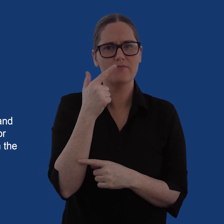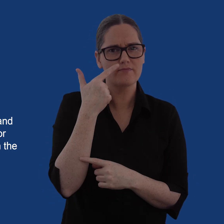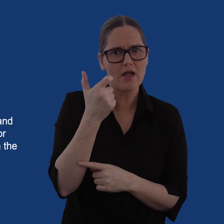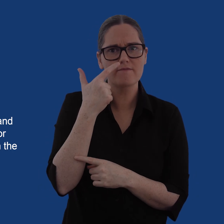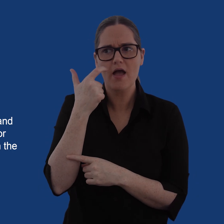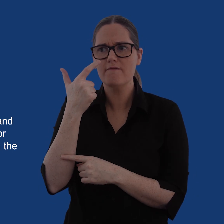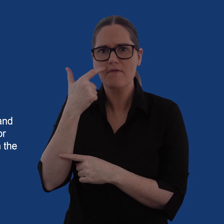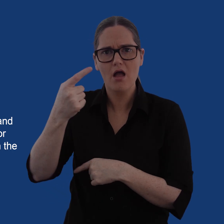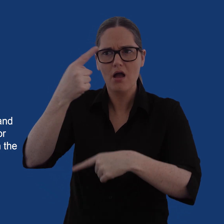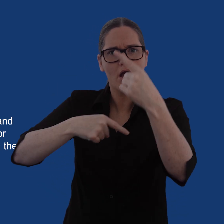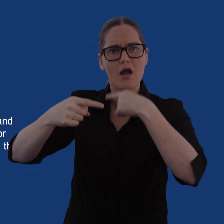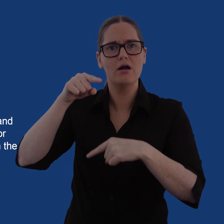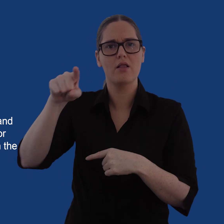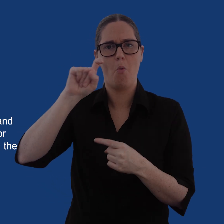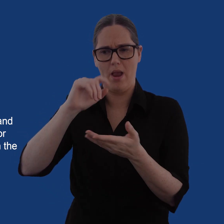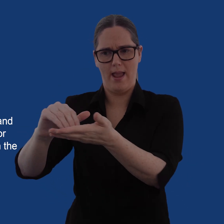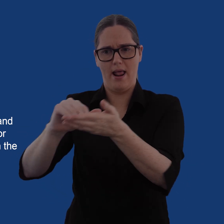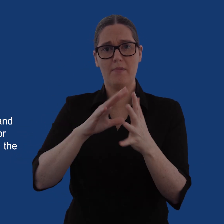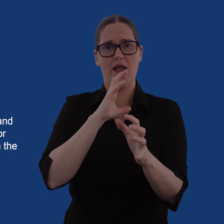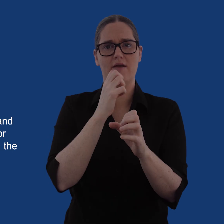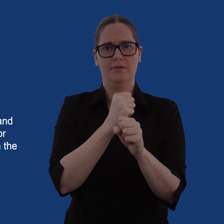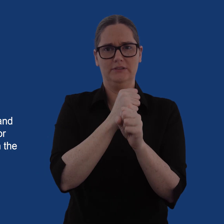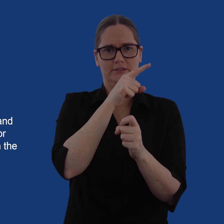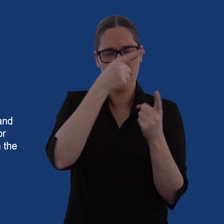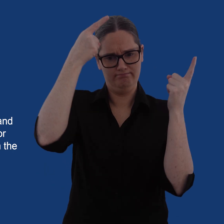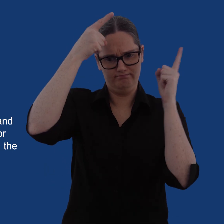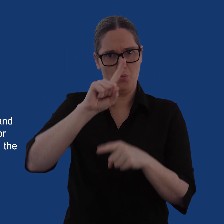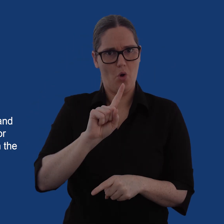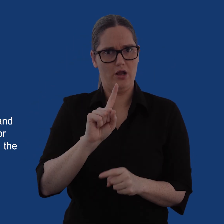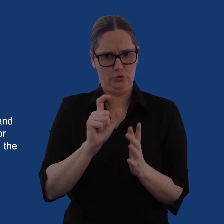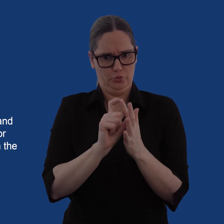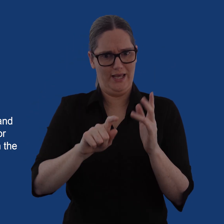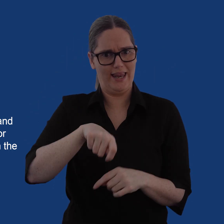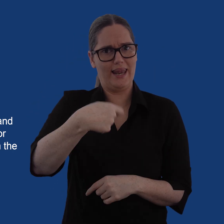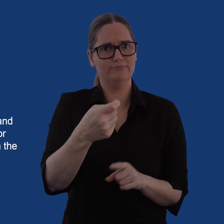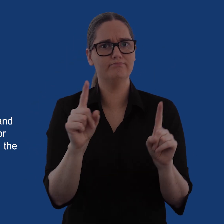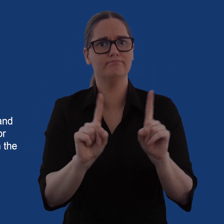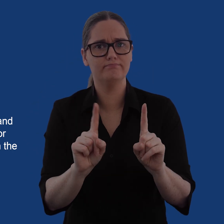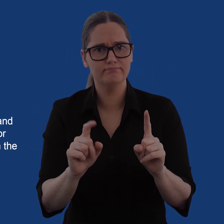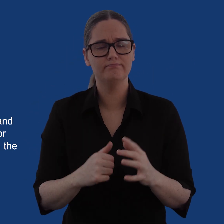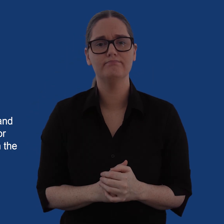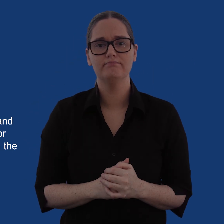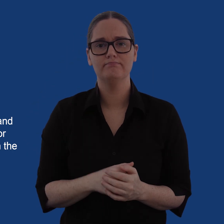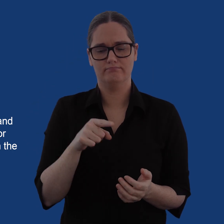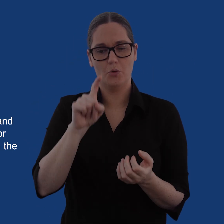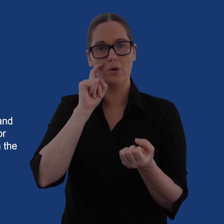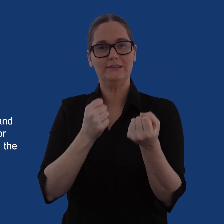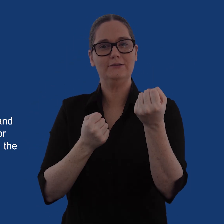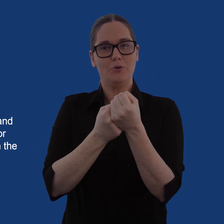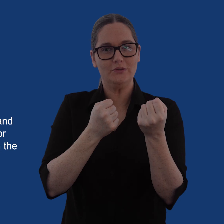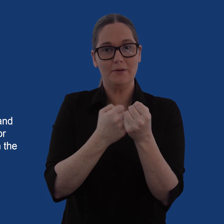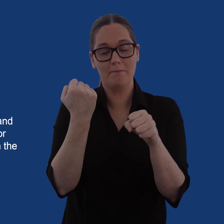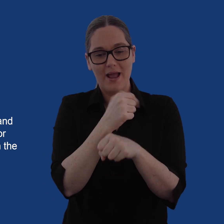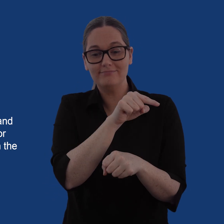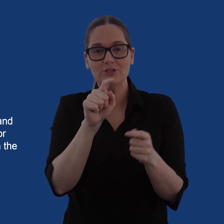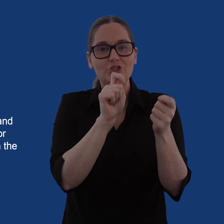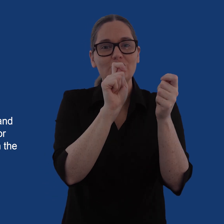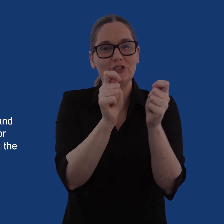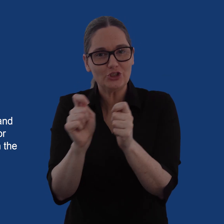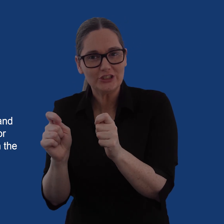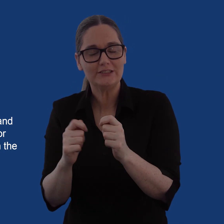Project findings will help governments decide what to do next to make these changes.